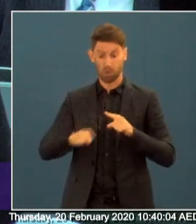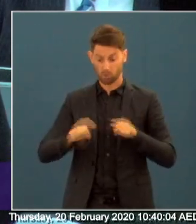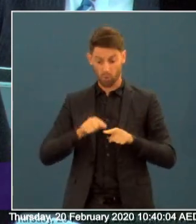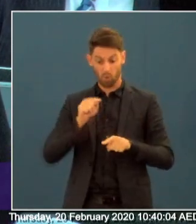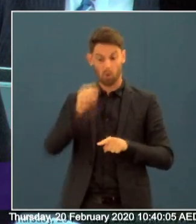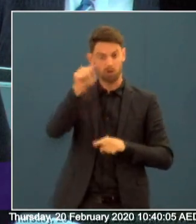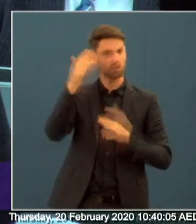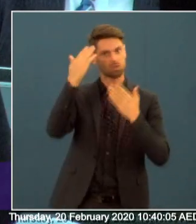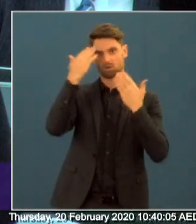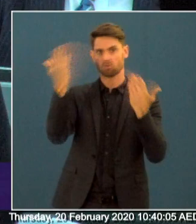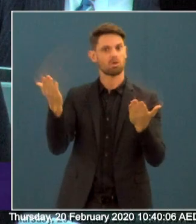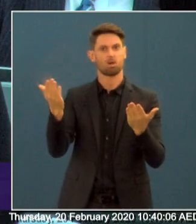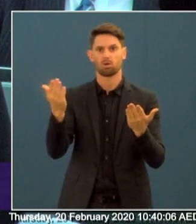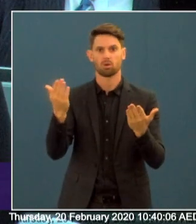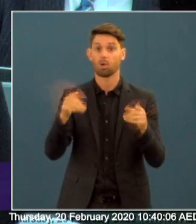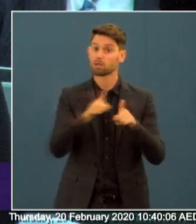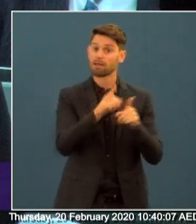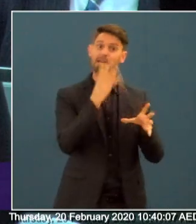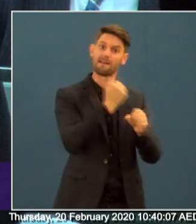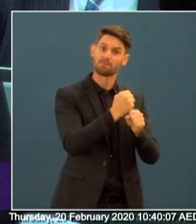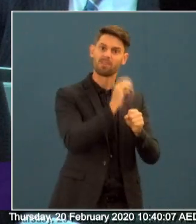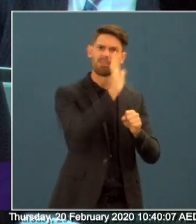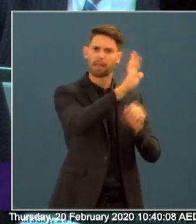primary, specialist and acute care setting,